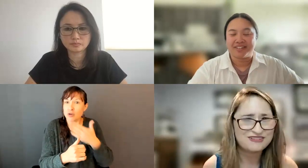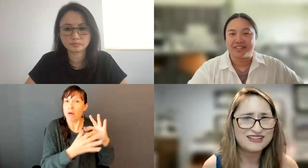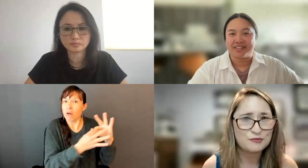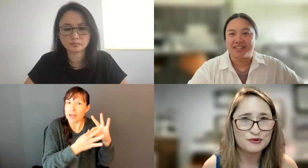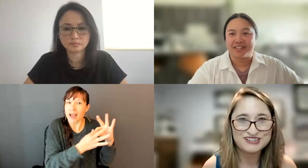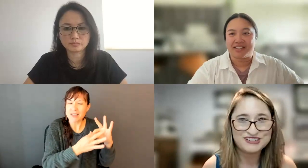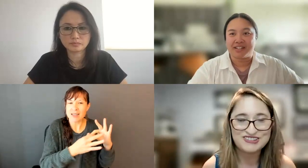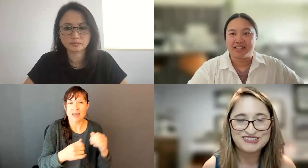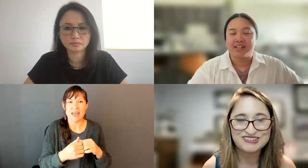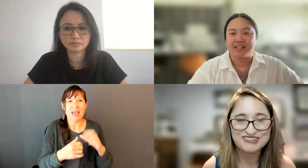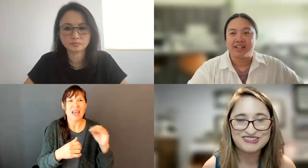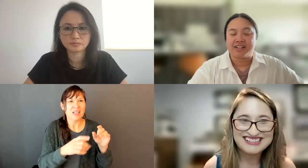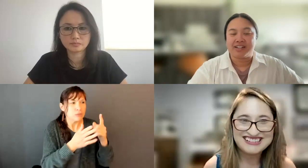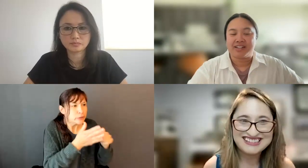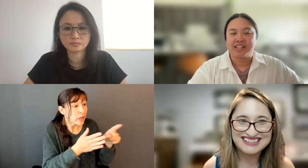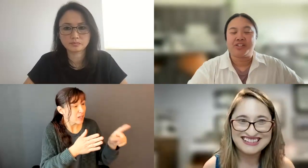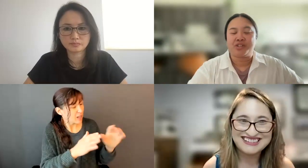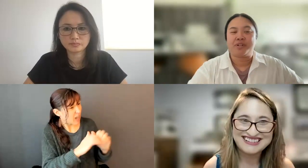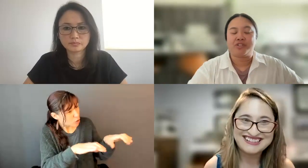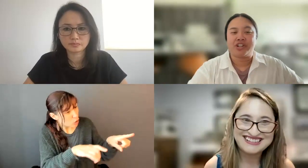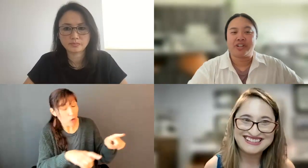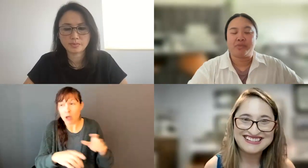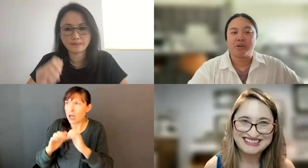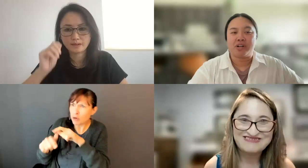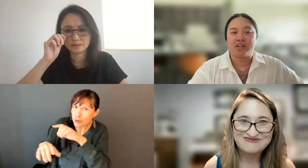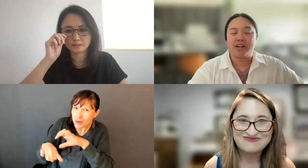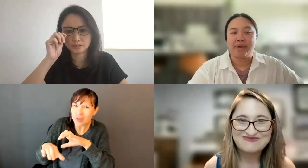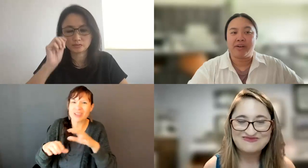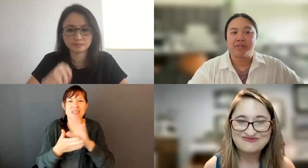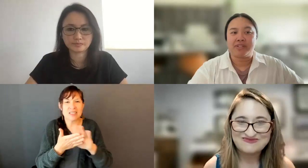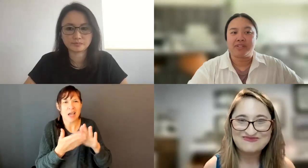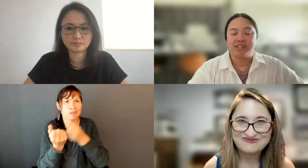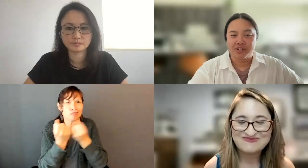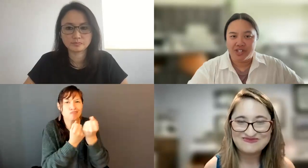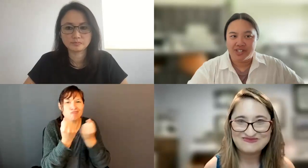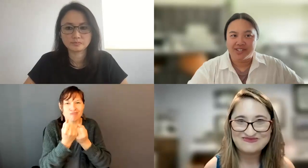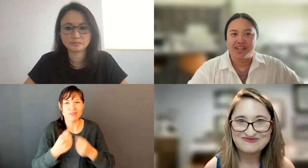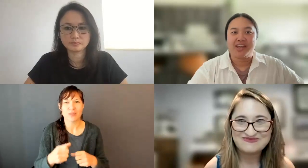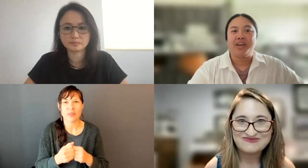Is really important too. Thank you so much for sharing more about Synergies.